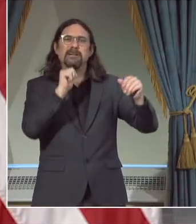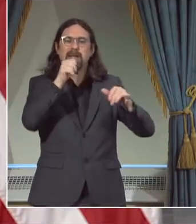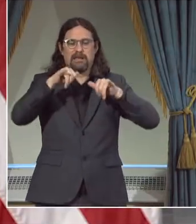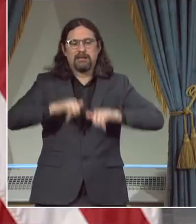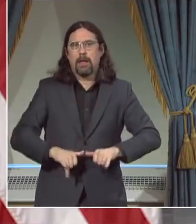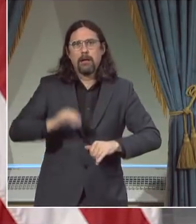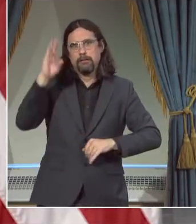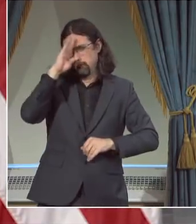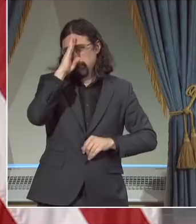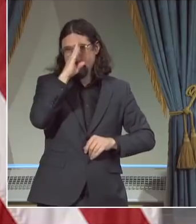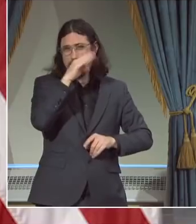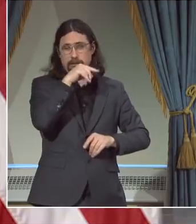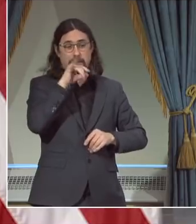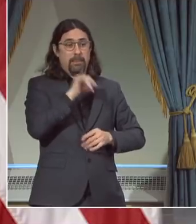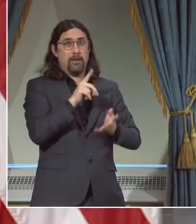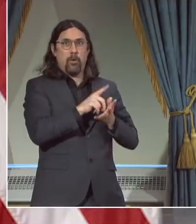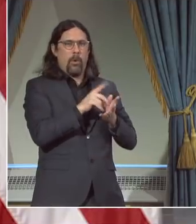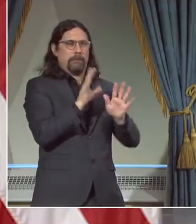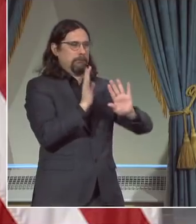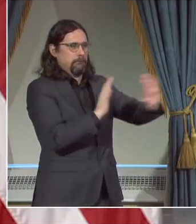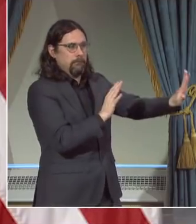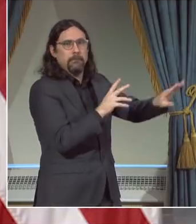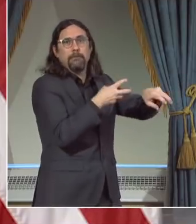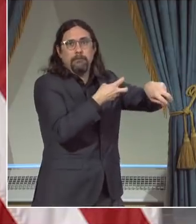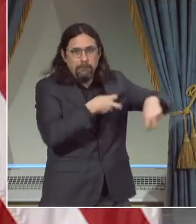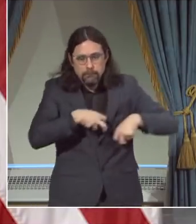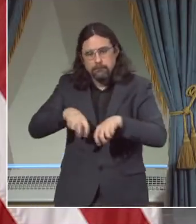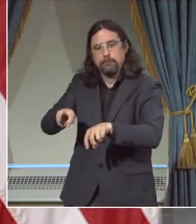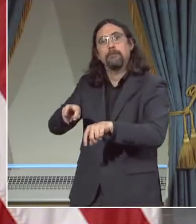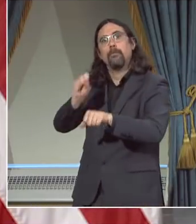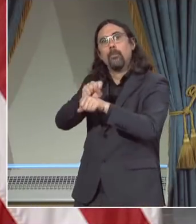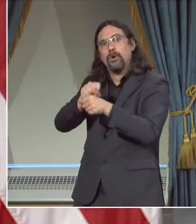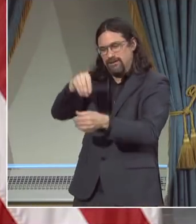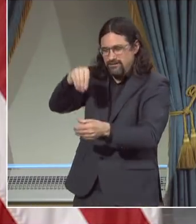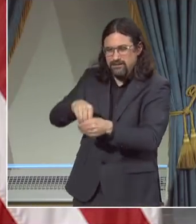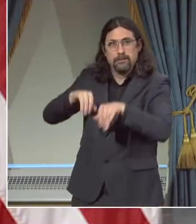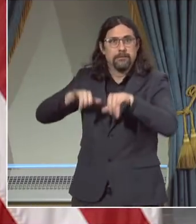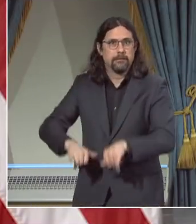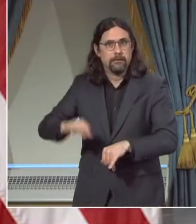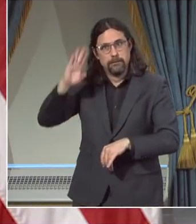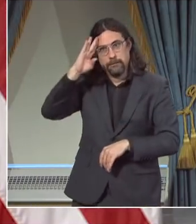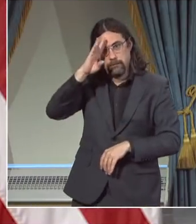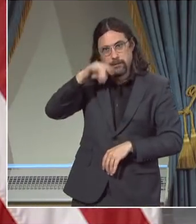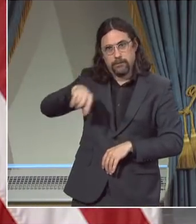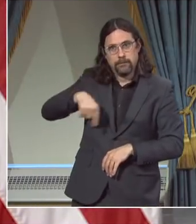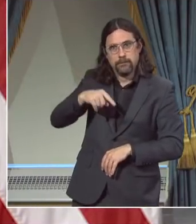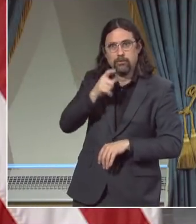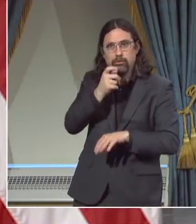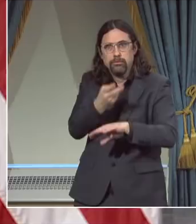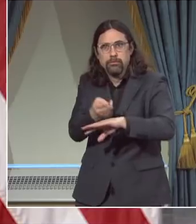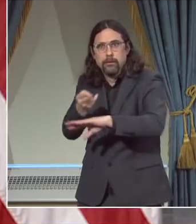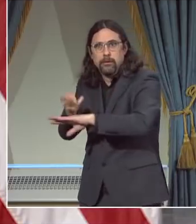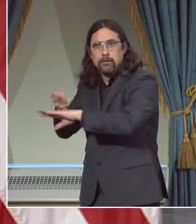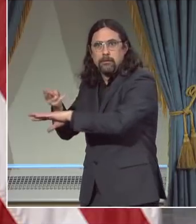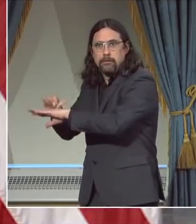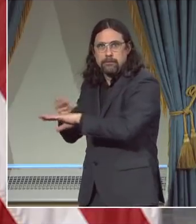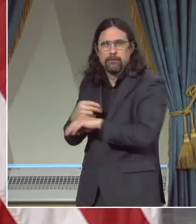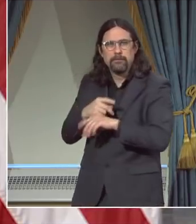HOSPITALS ARE MOVING IN, TAKING ON ROLES IN TERMS OF ICU AND EMERGENCY DEPARMETN T. WE'RE GOING TO KEEP MOVING PERSONNEL A ND